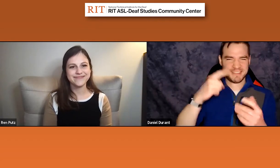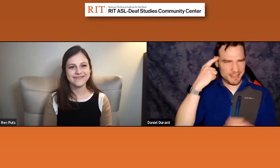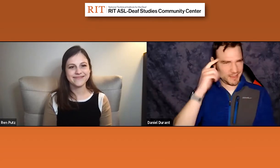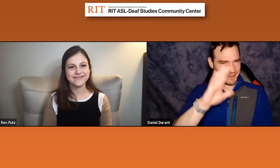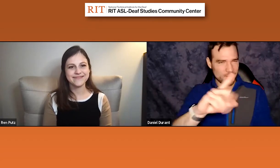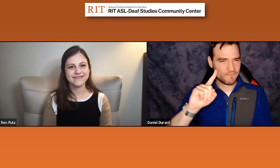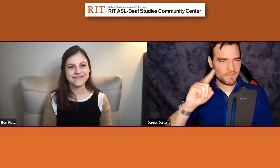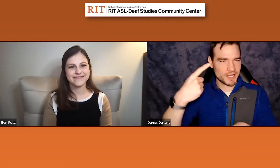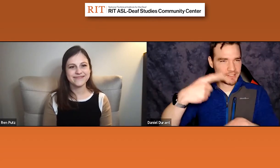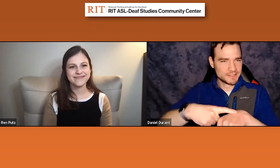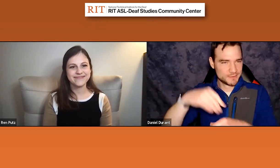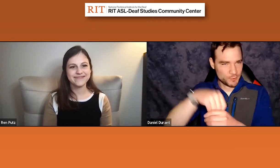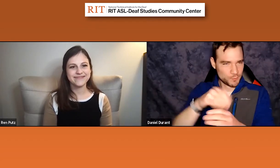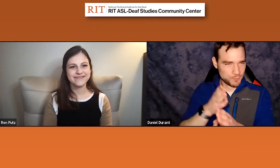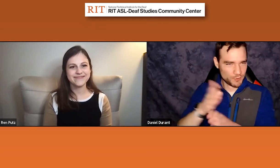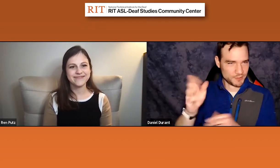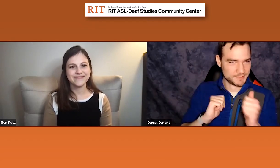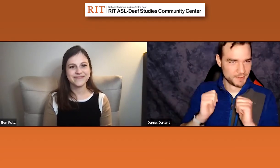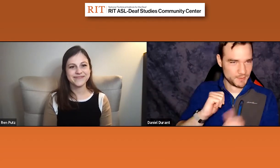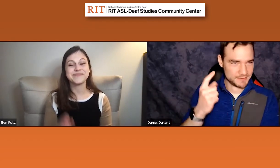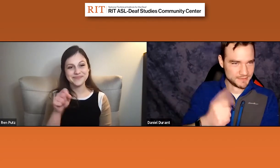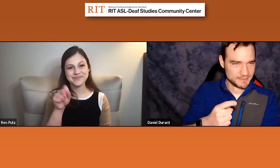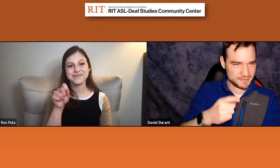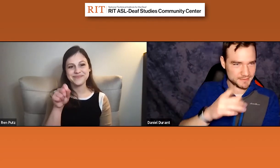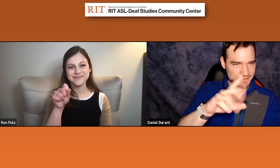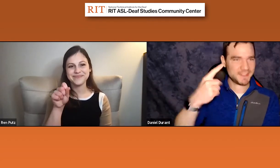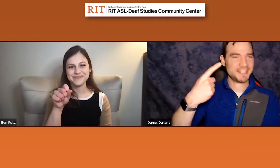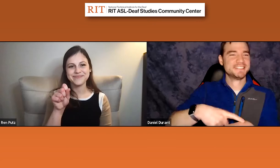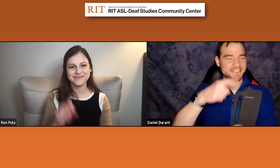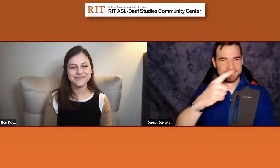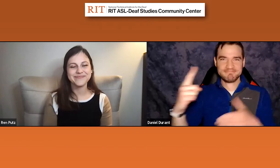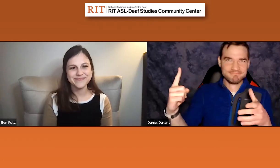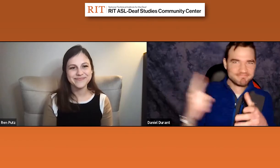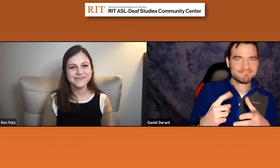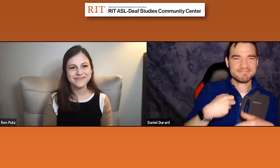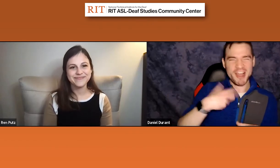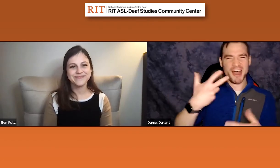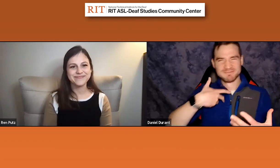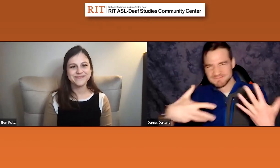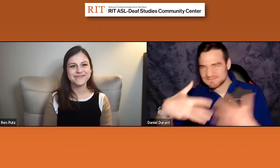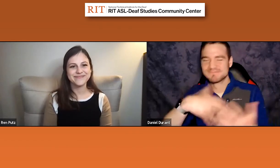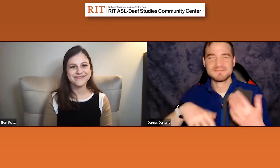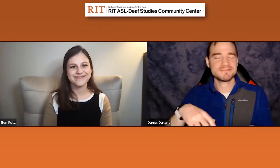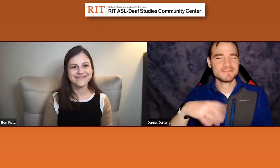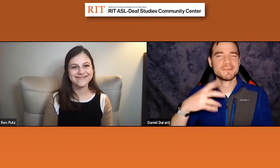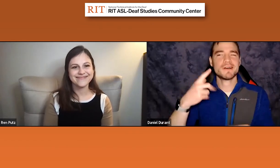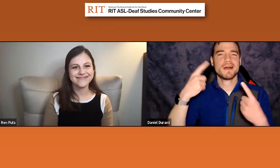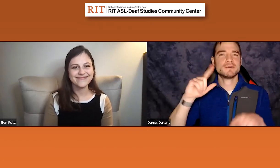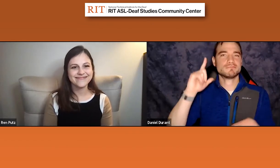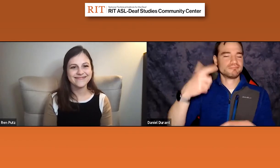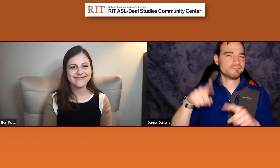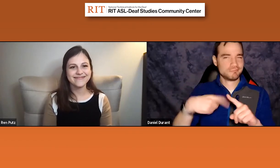I think this was your first time in a Broadway play, correct? She came in and...